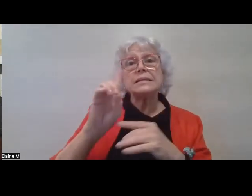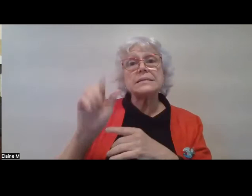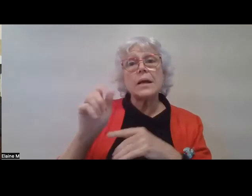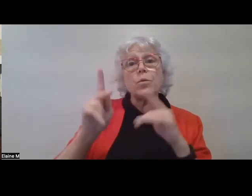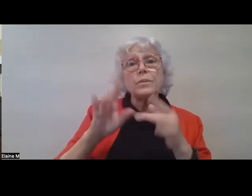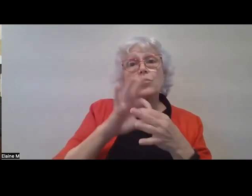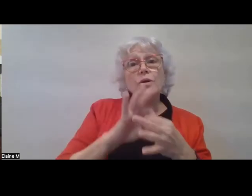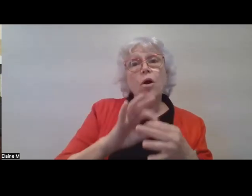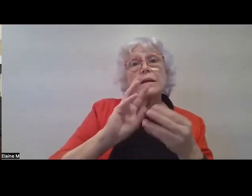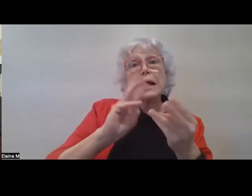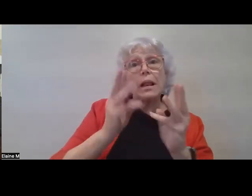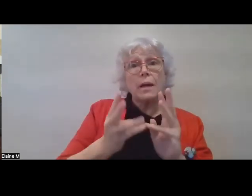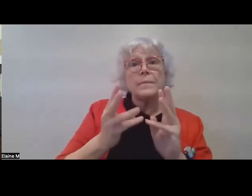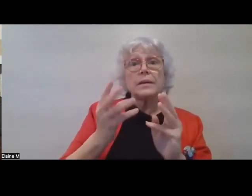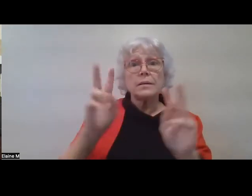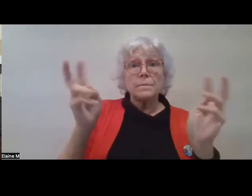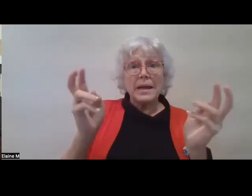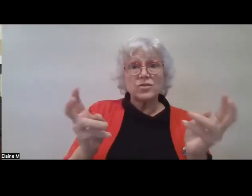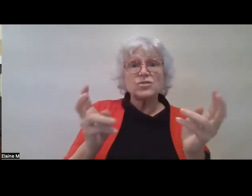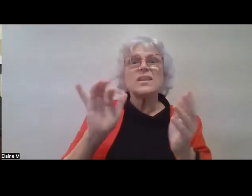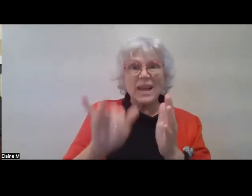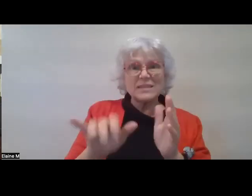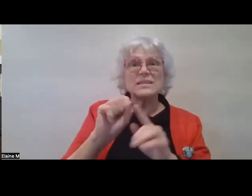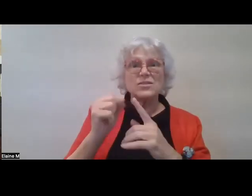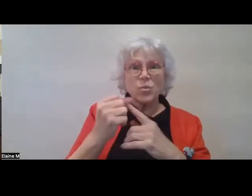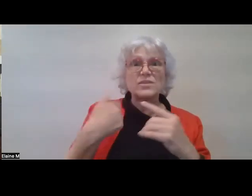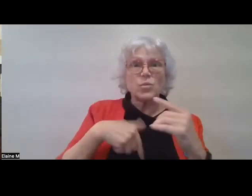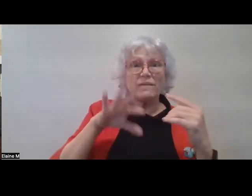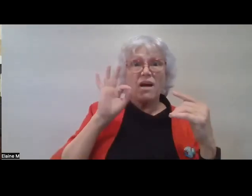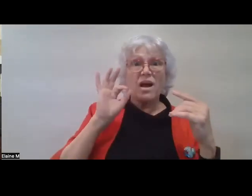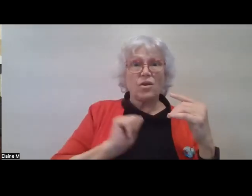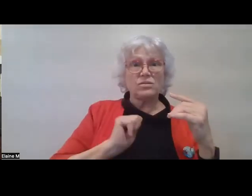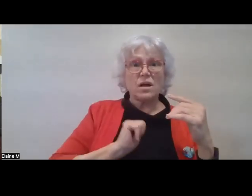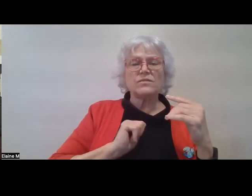responsible for the situation we find ourselves in. Disabled people have often been kept out of